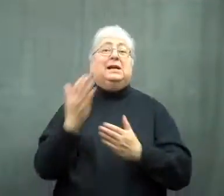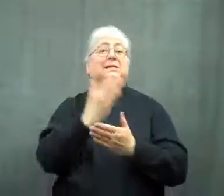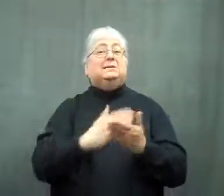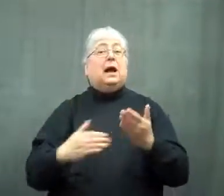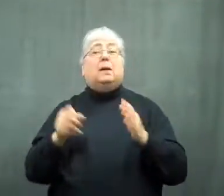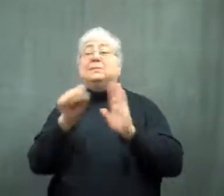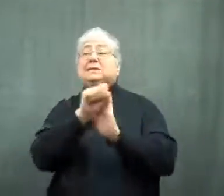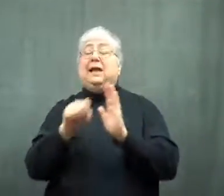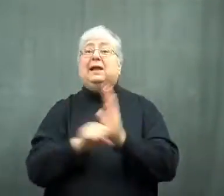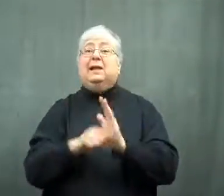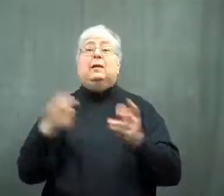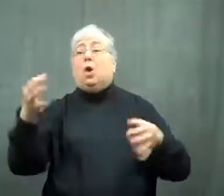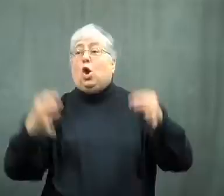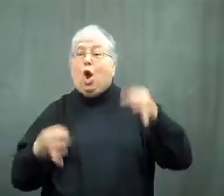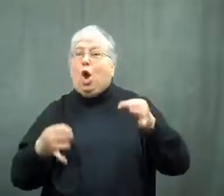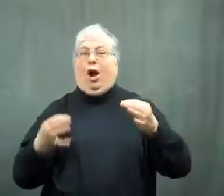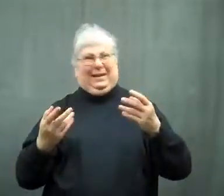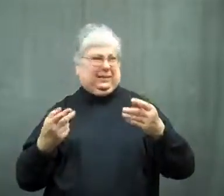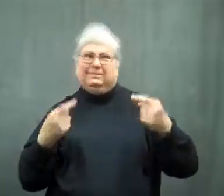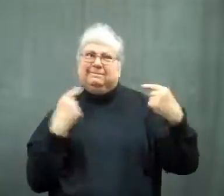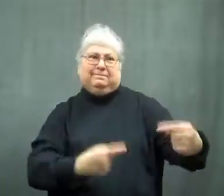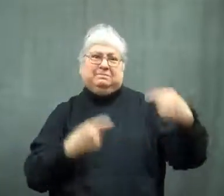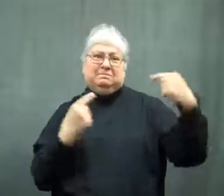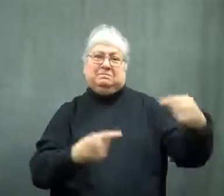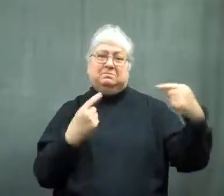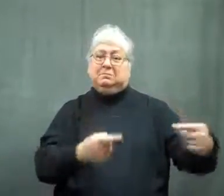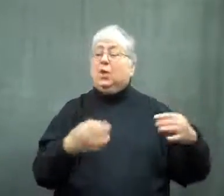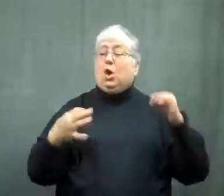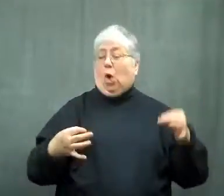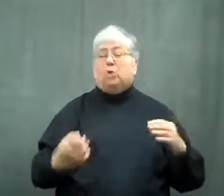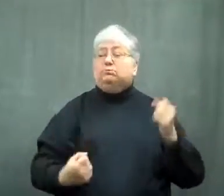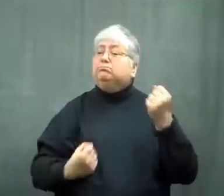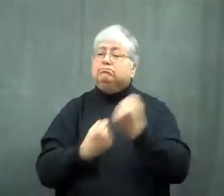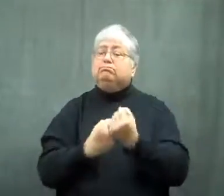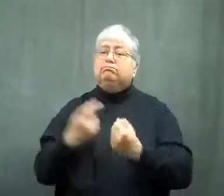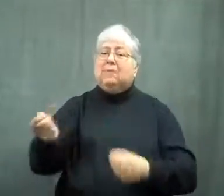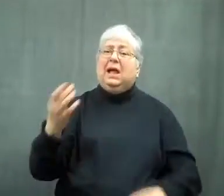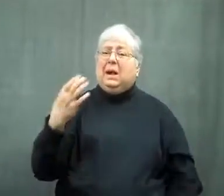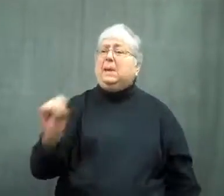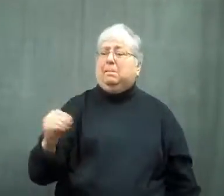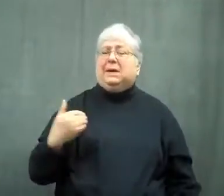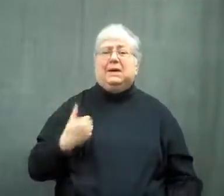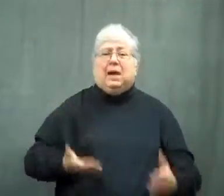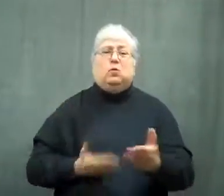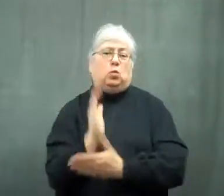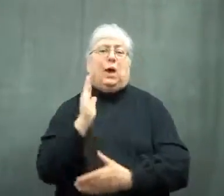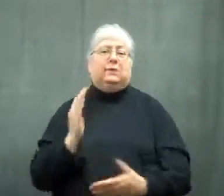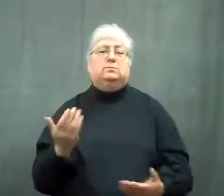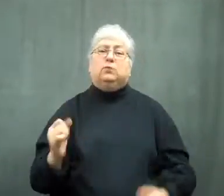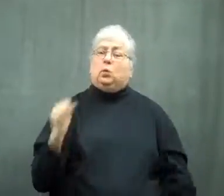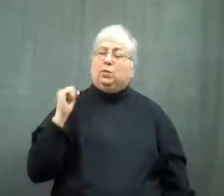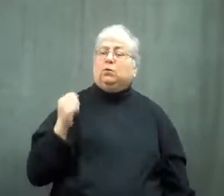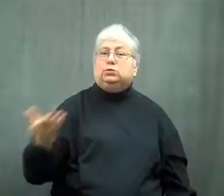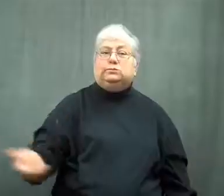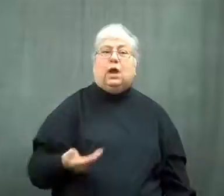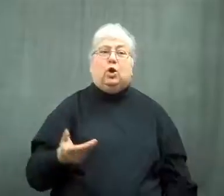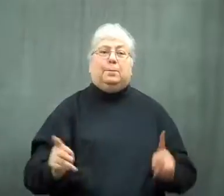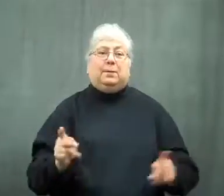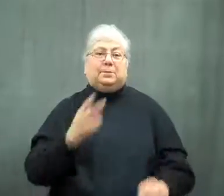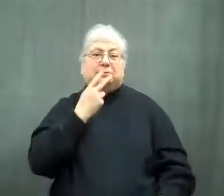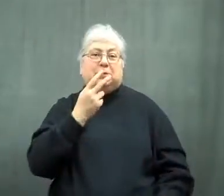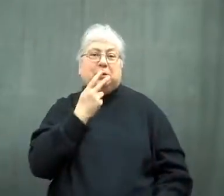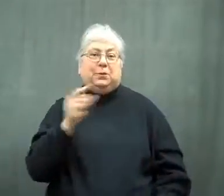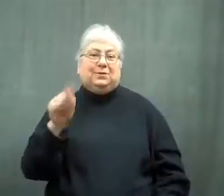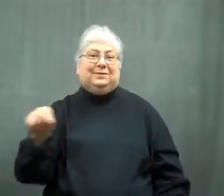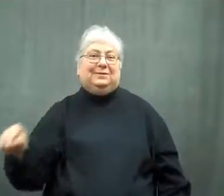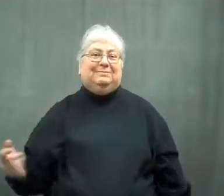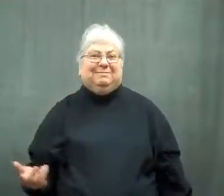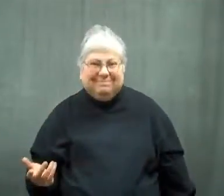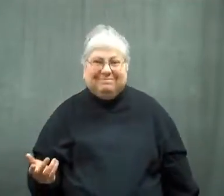In some states, courts have affirmed the right to refuse to hire smokers.